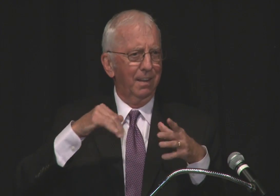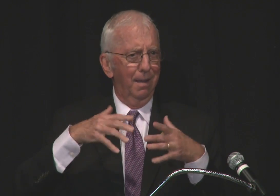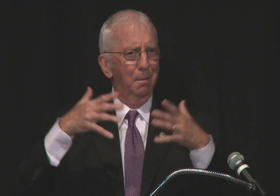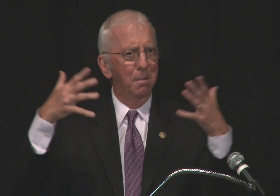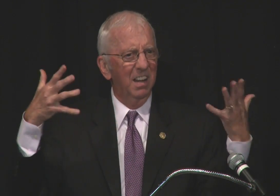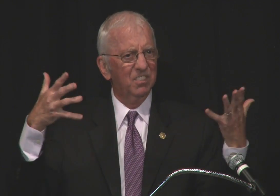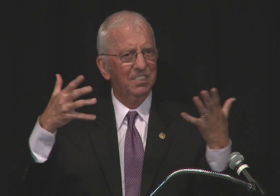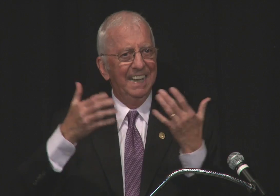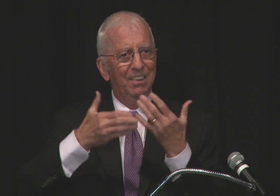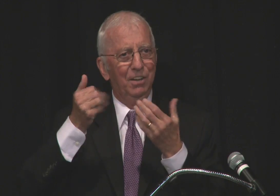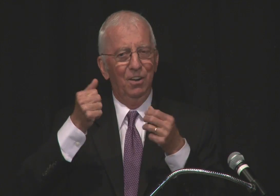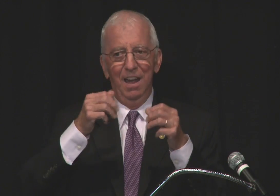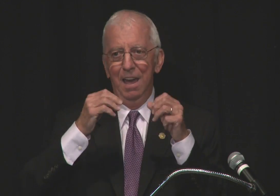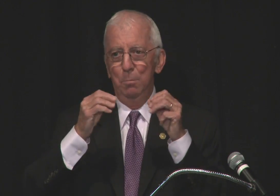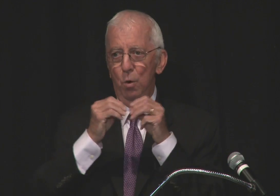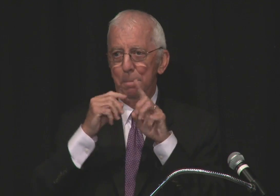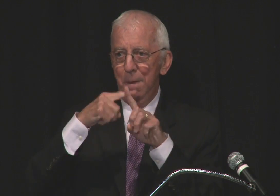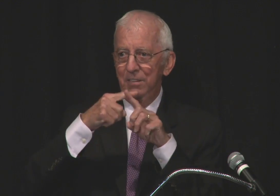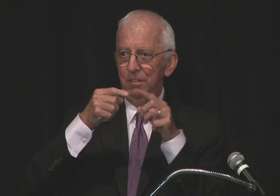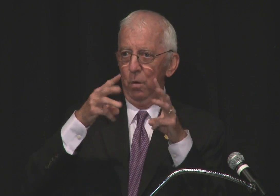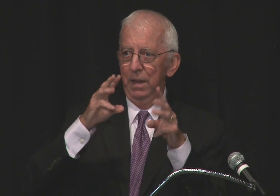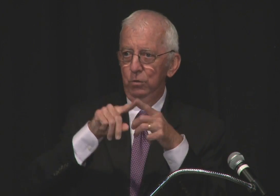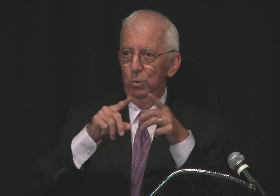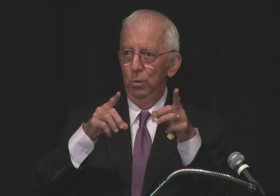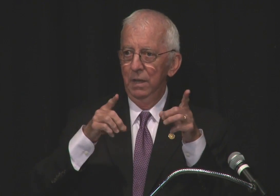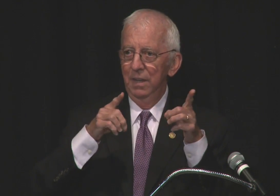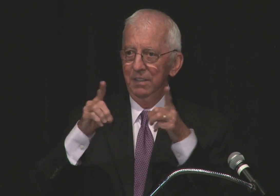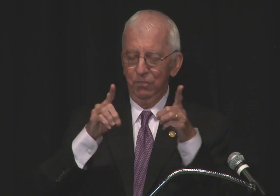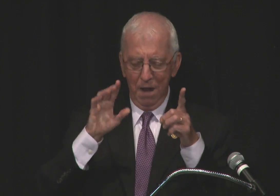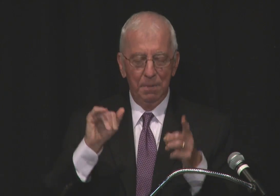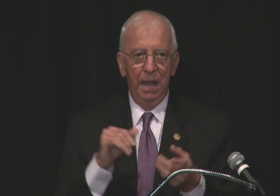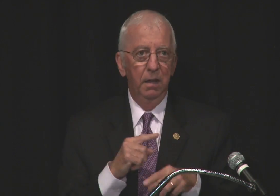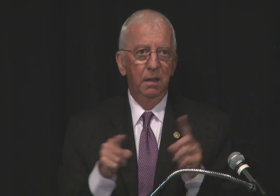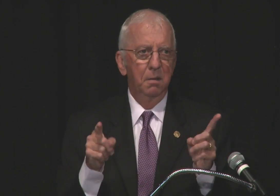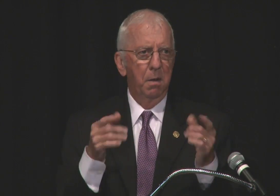That's much easier on, a more positive way to describe that.